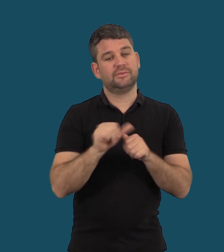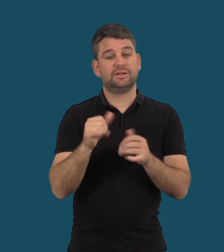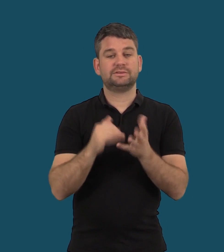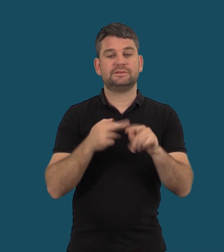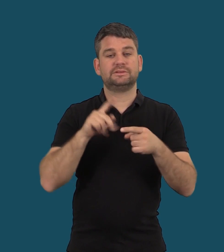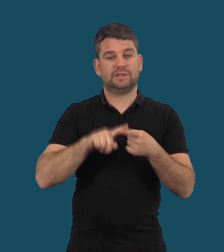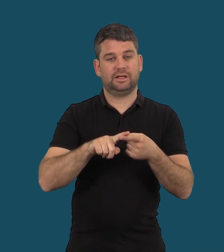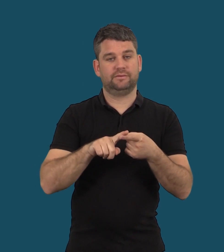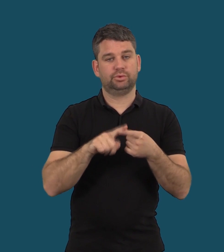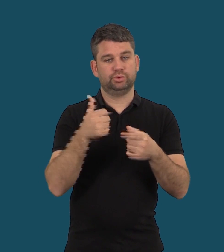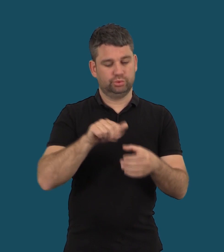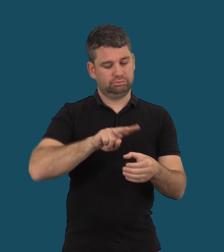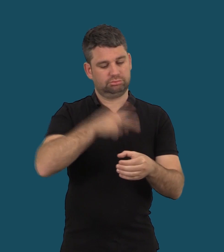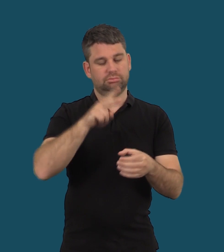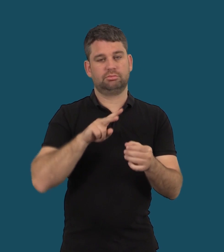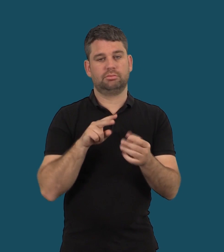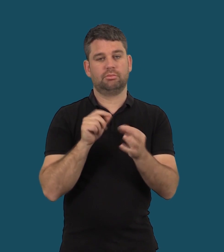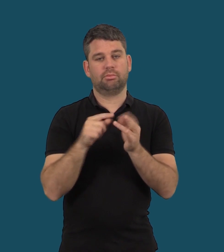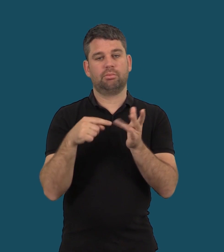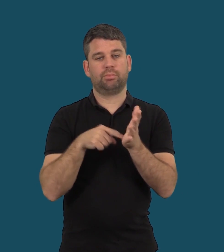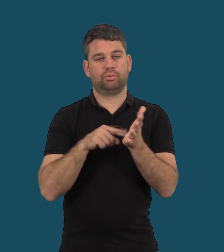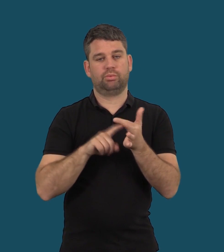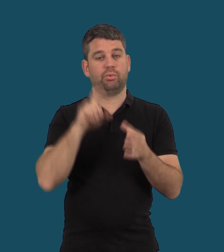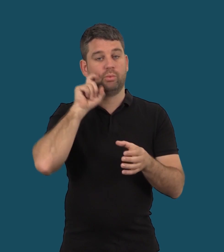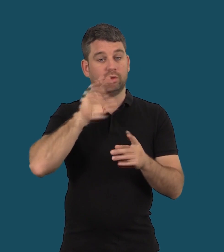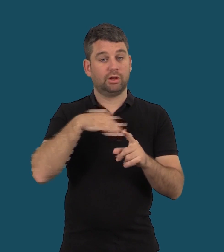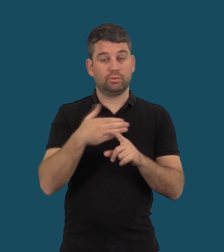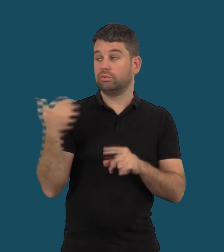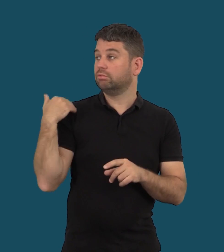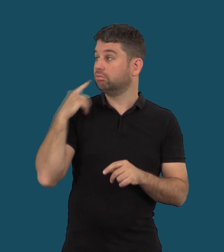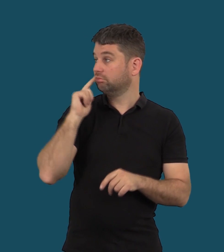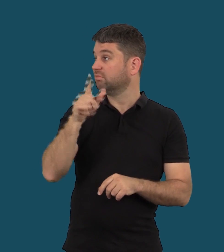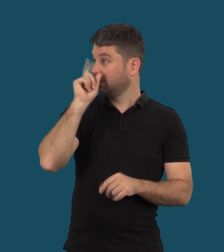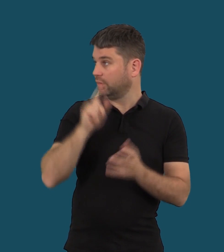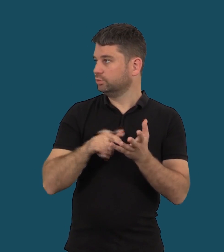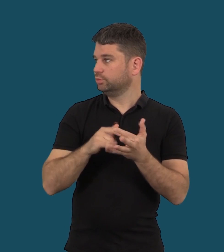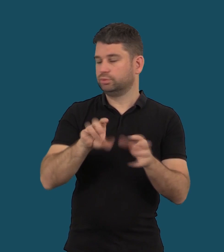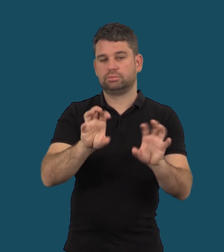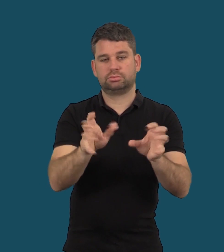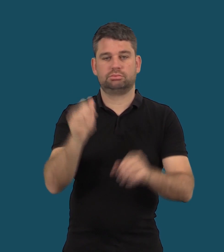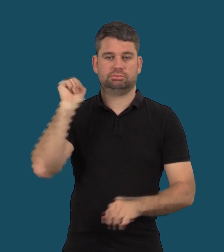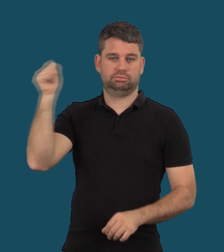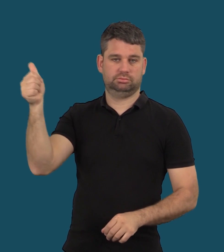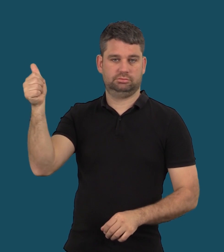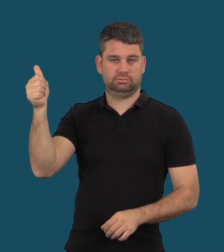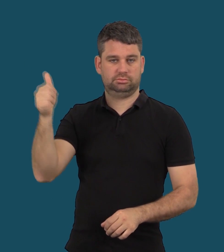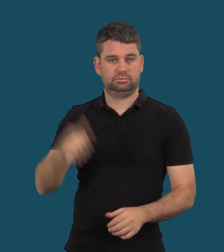Use bottled water until the authorities have assured you that your tap water is safe to drink.